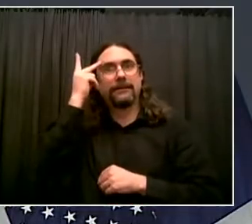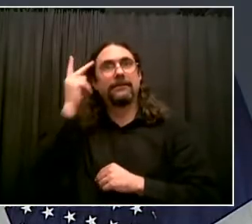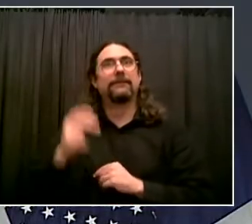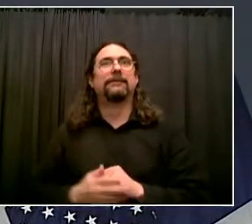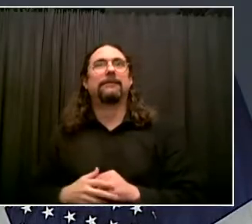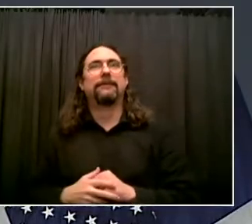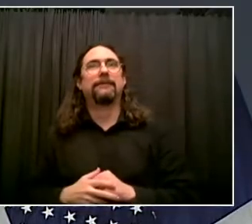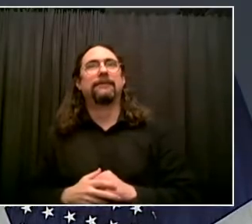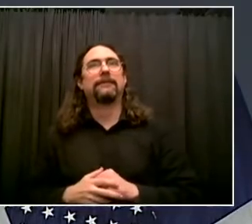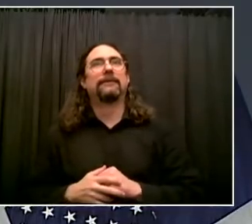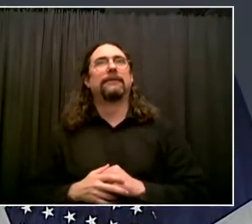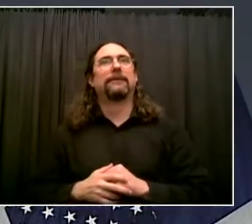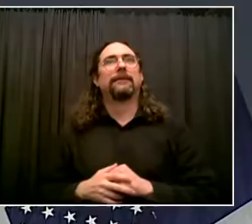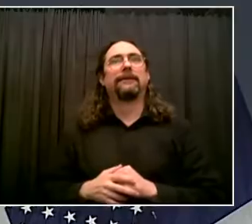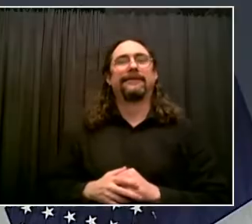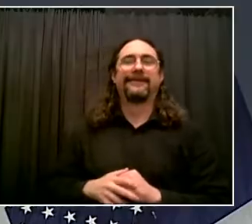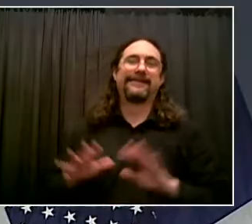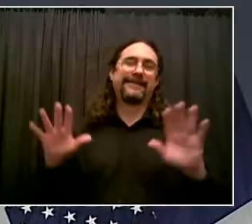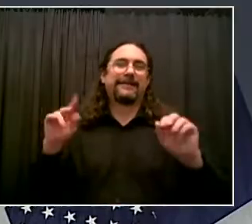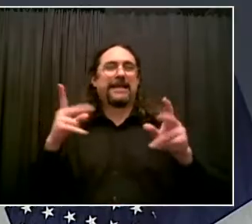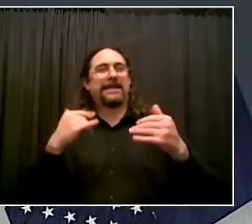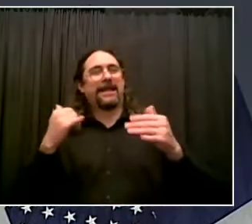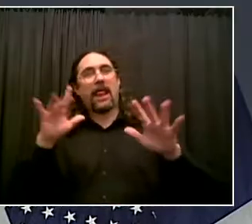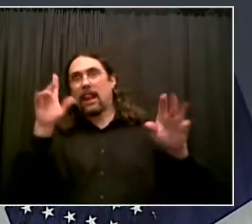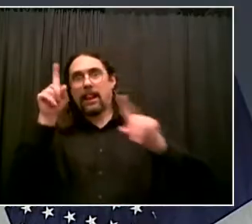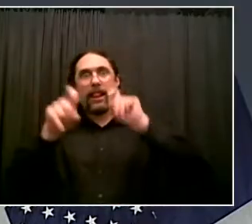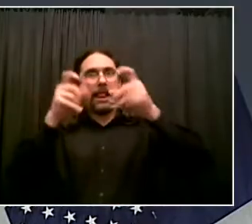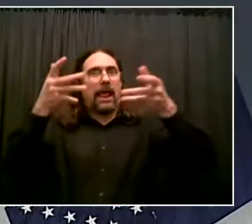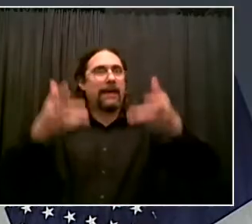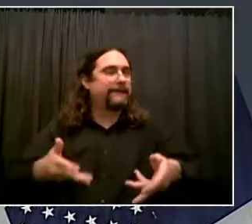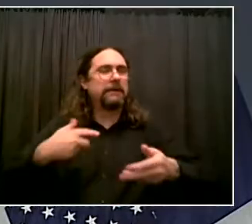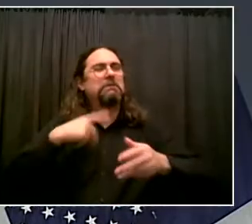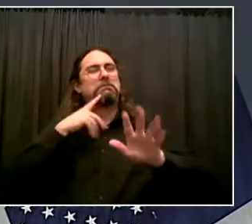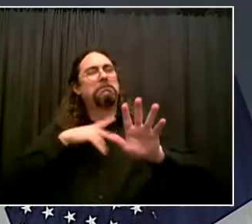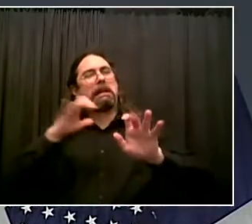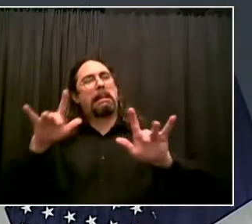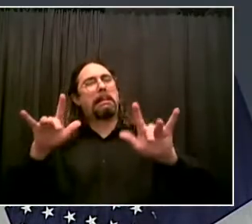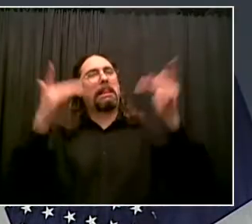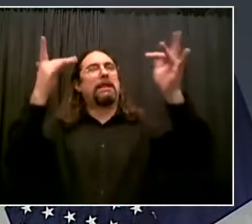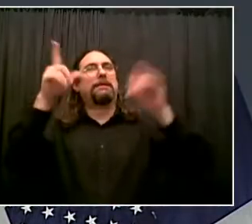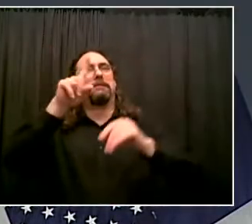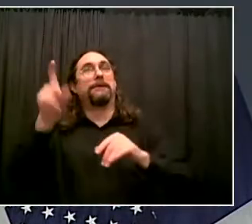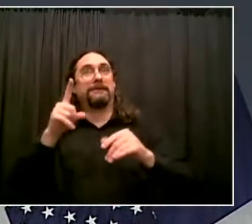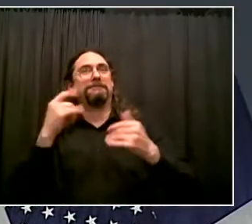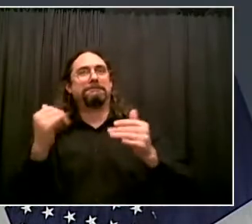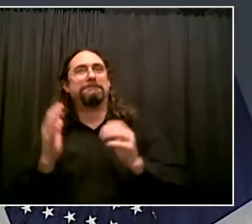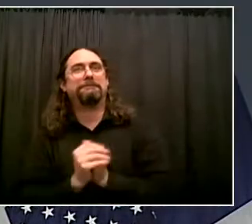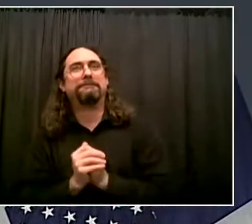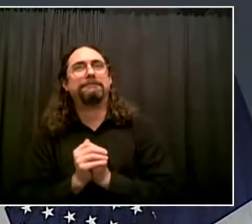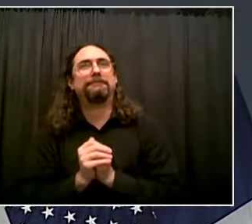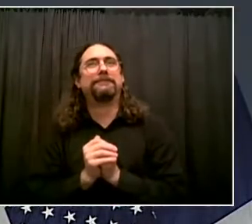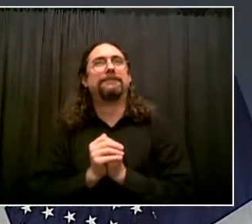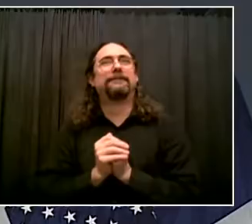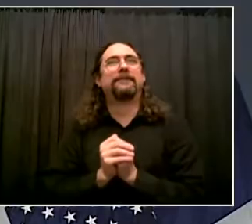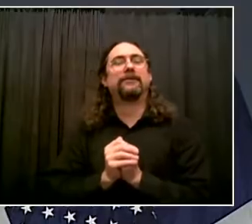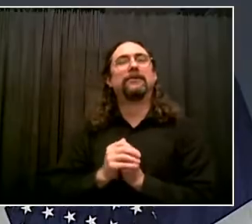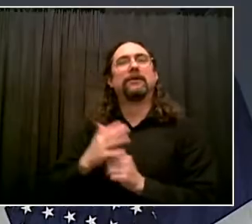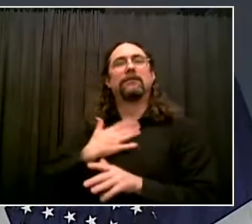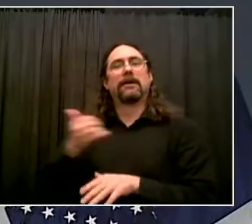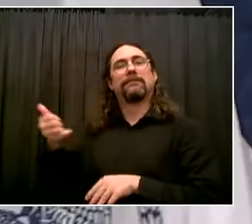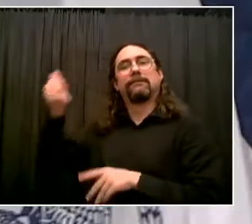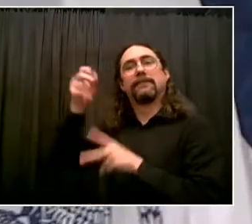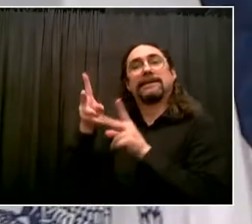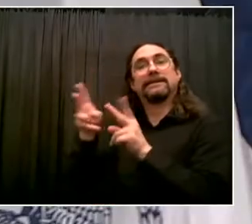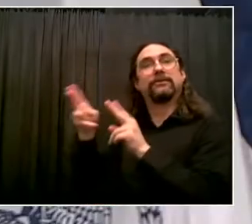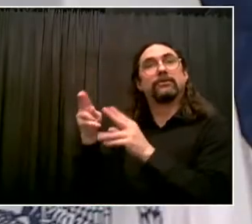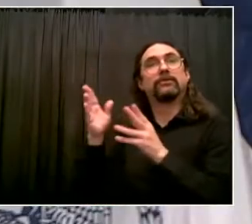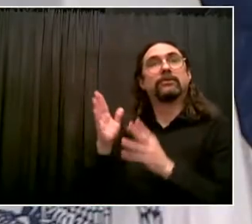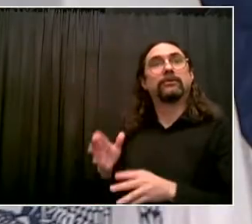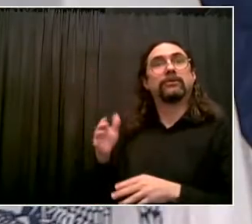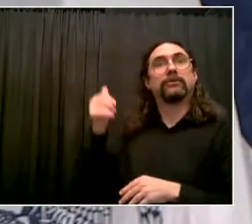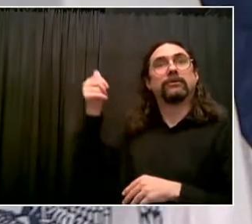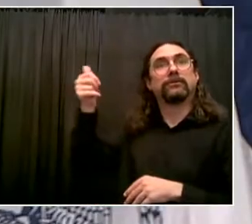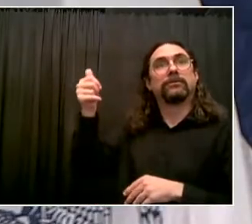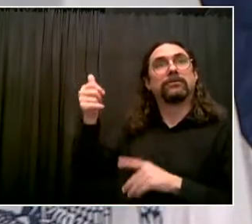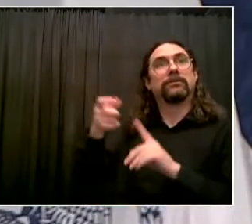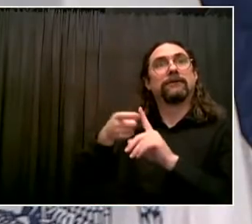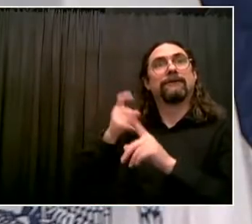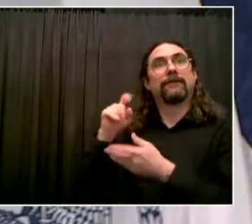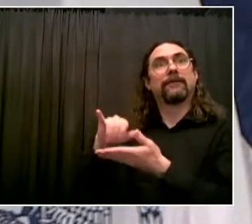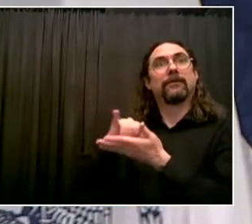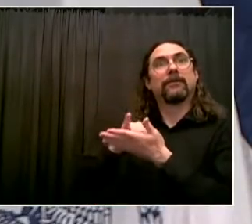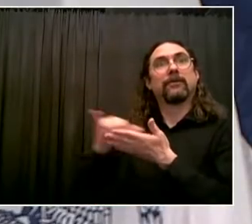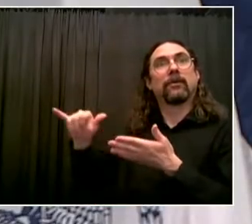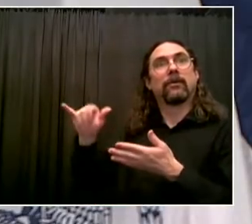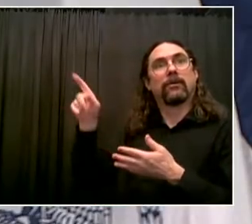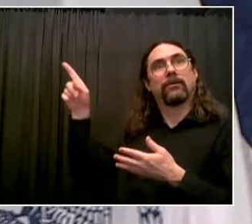POLITICS.